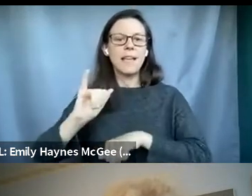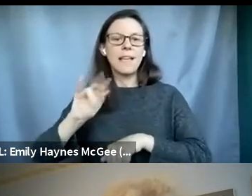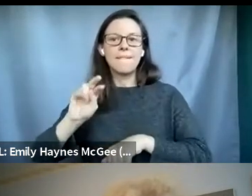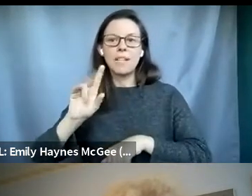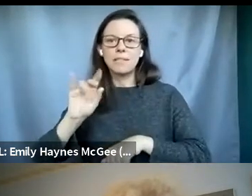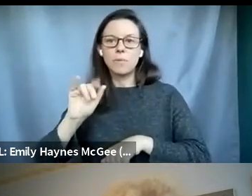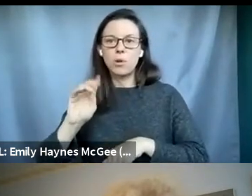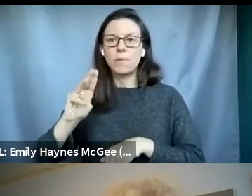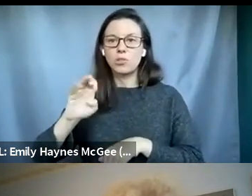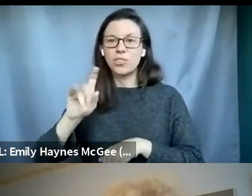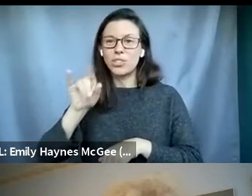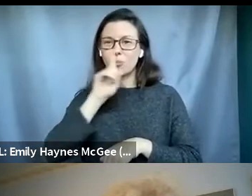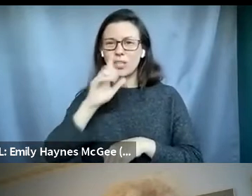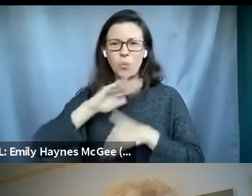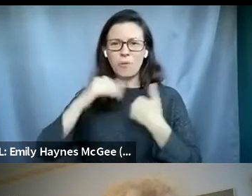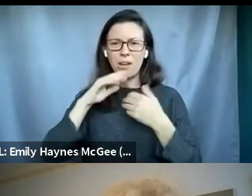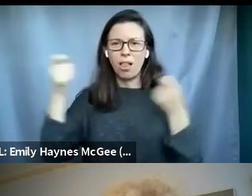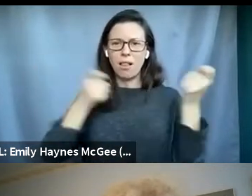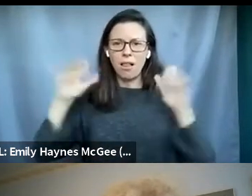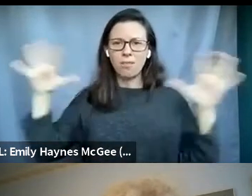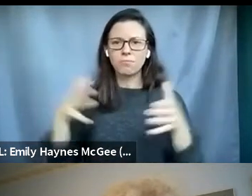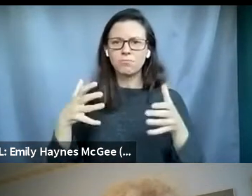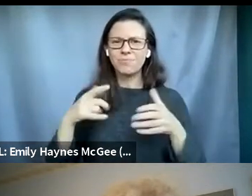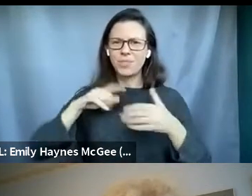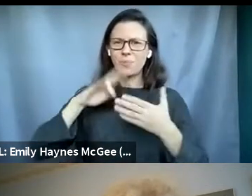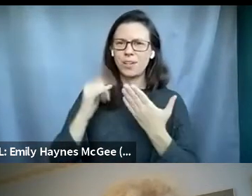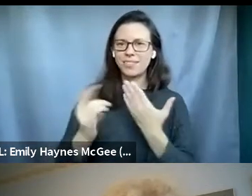Really it was playing to everyone's strengths in a way to make sense. So this was the project.